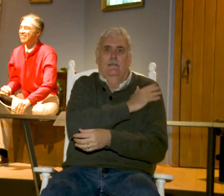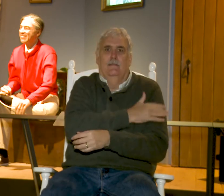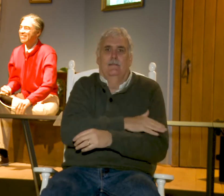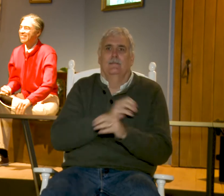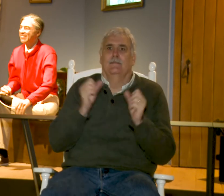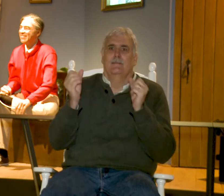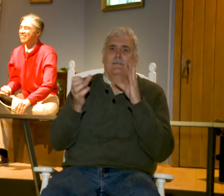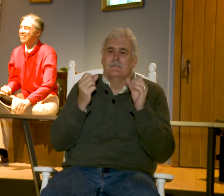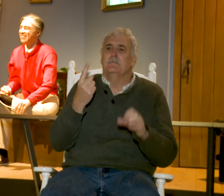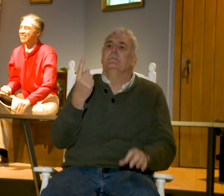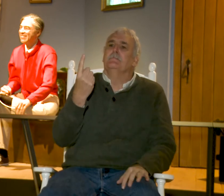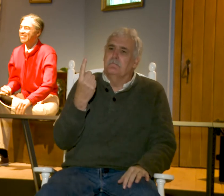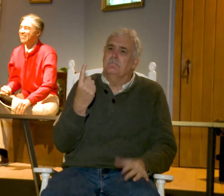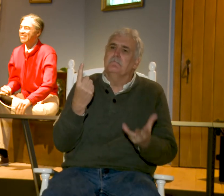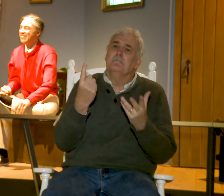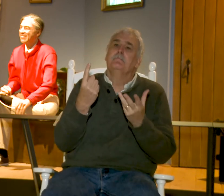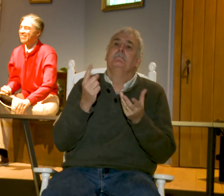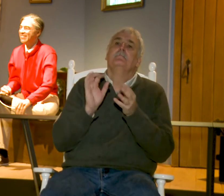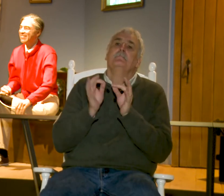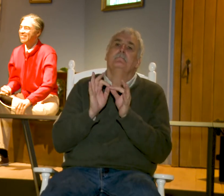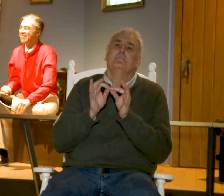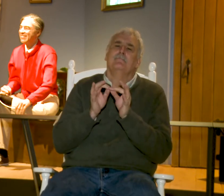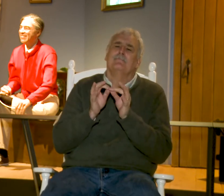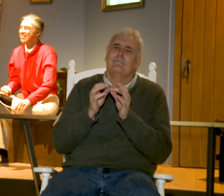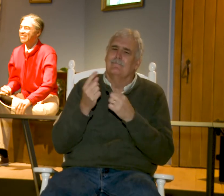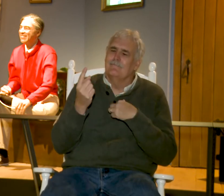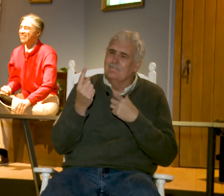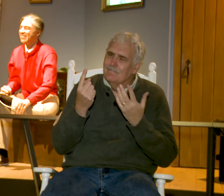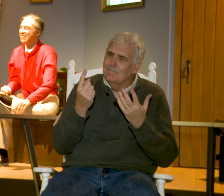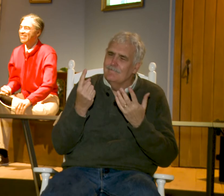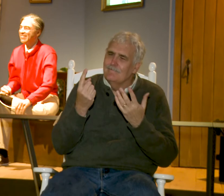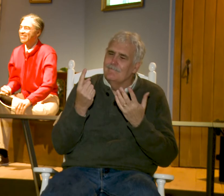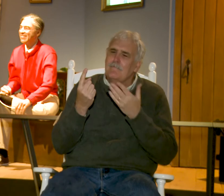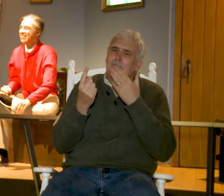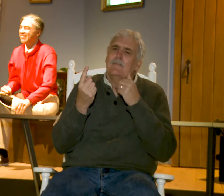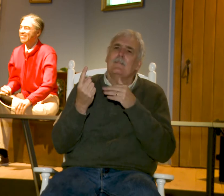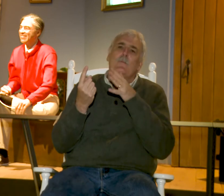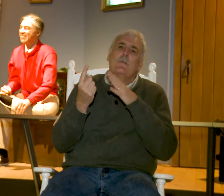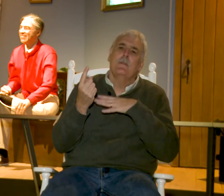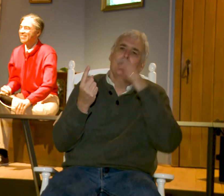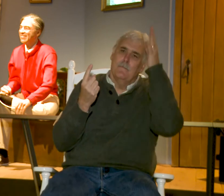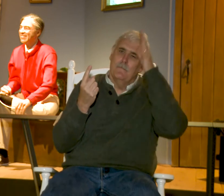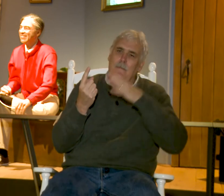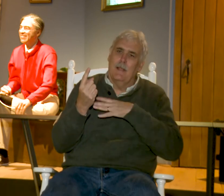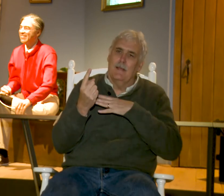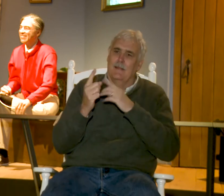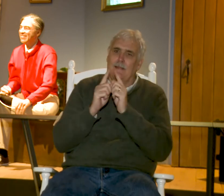signer into the background. One interpreter. I thought, "Why only one signer?" It would be better to have one woman and one man.